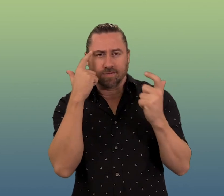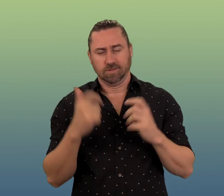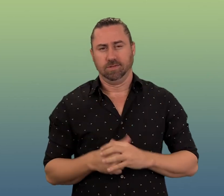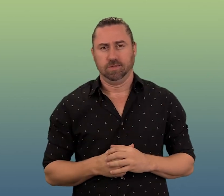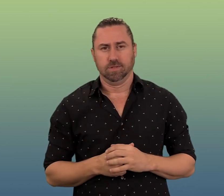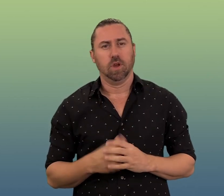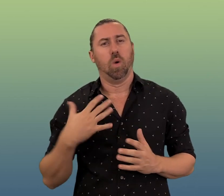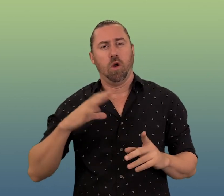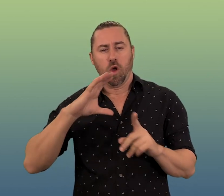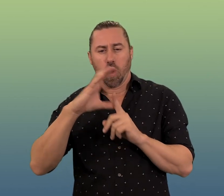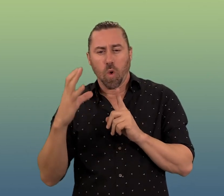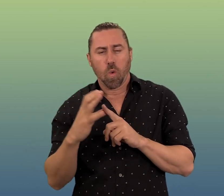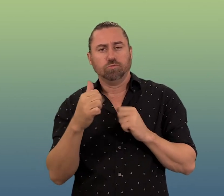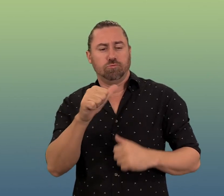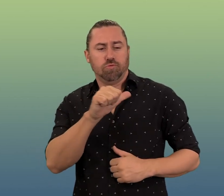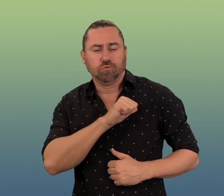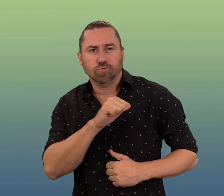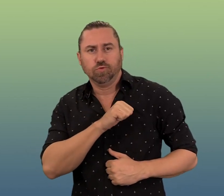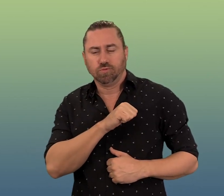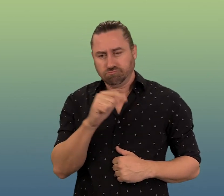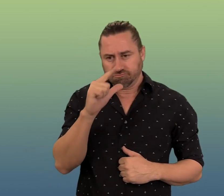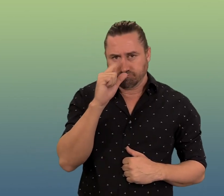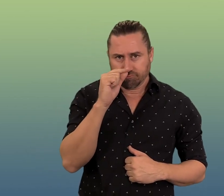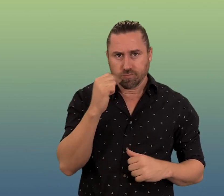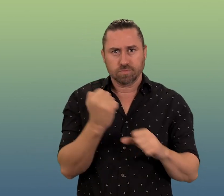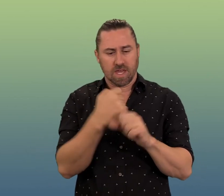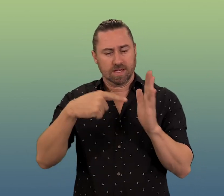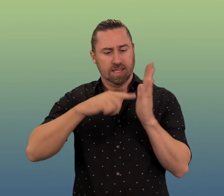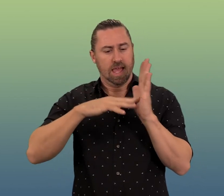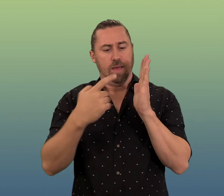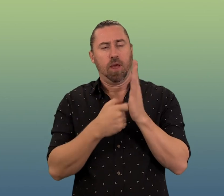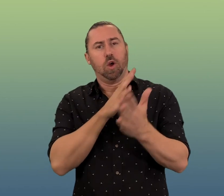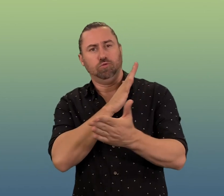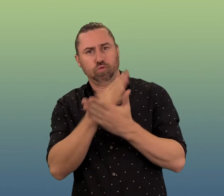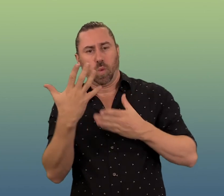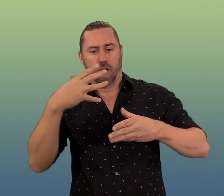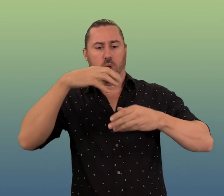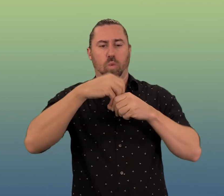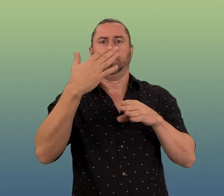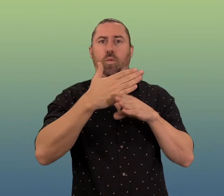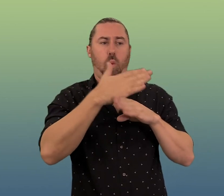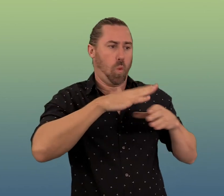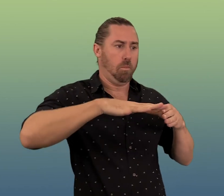Develop the cultural attitudes and capabilities needed to make TMR an inclusive workplace